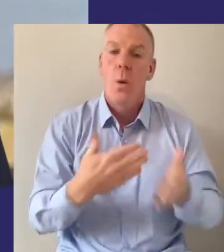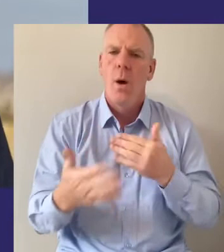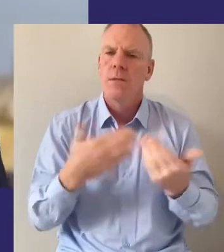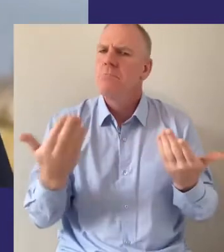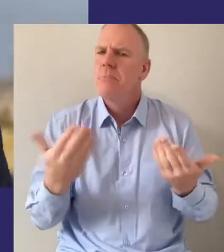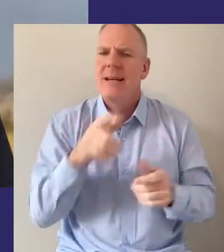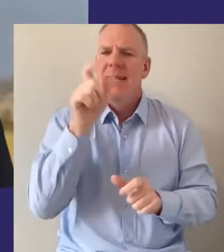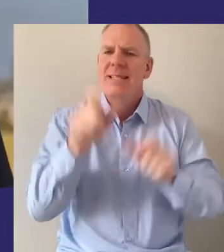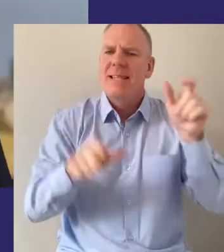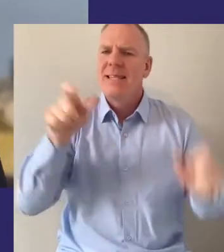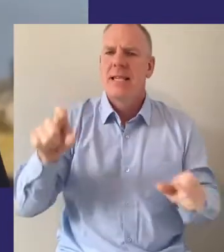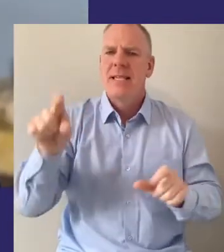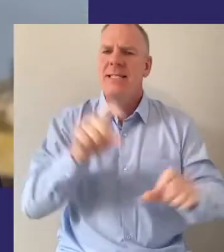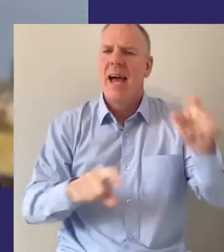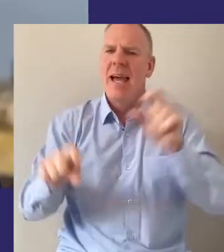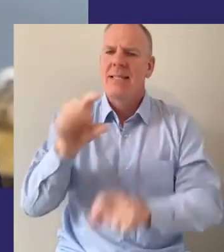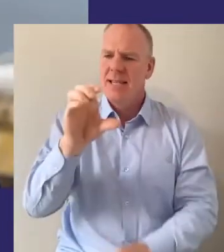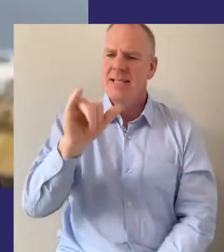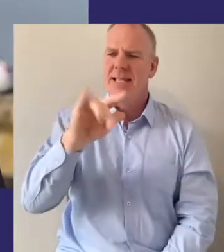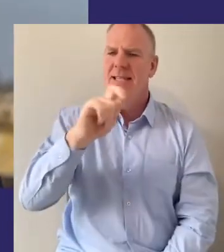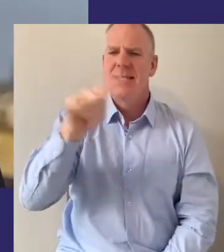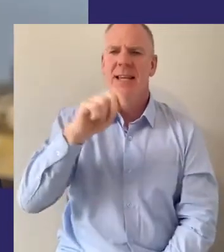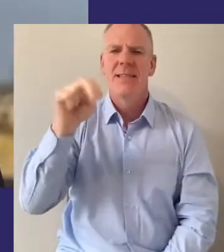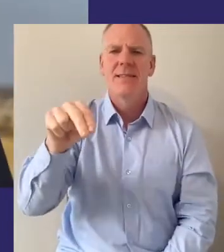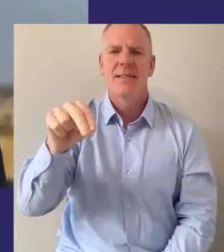about citizen science and how people across Ireland can get involved.